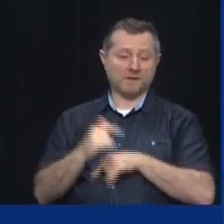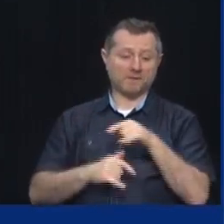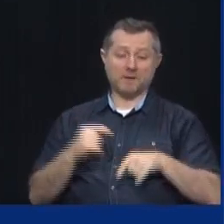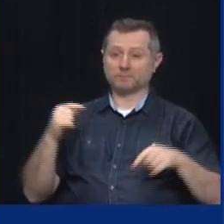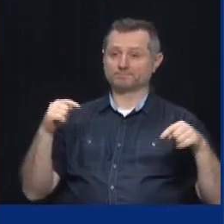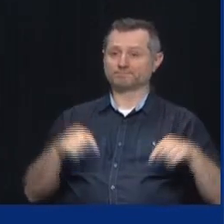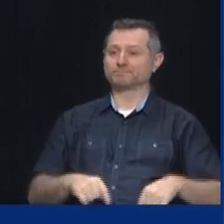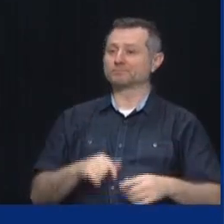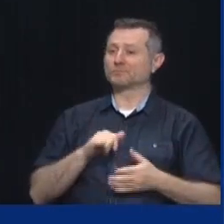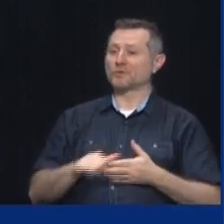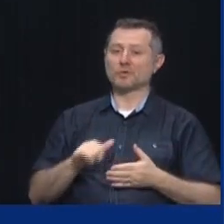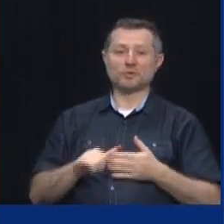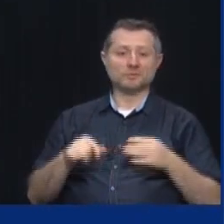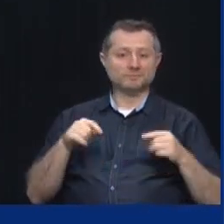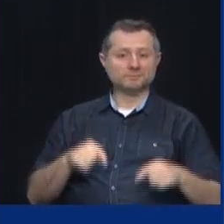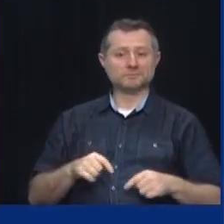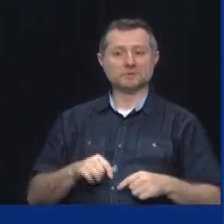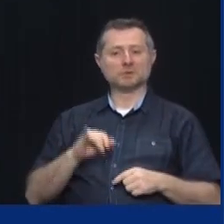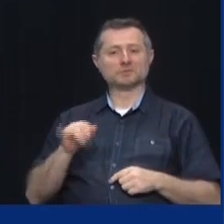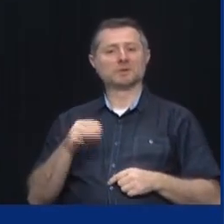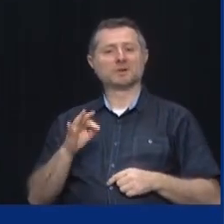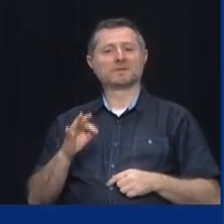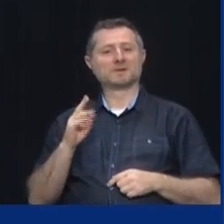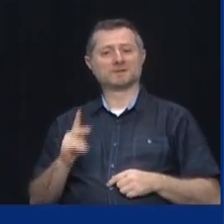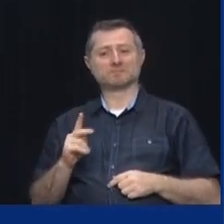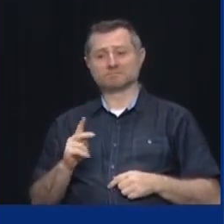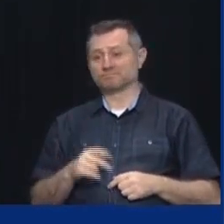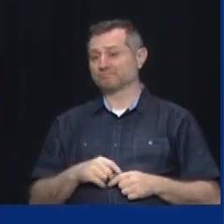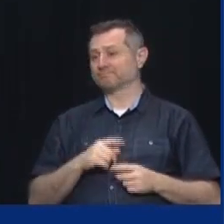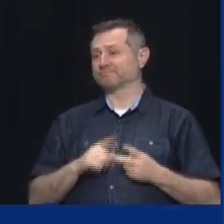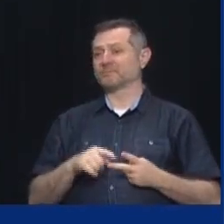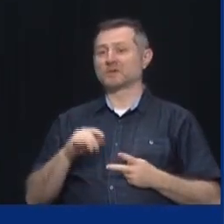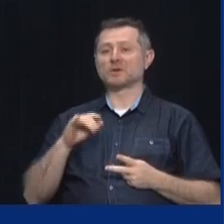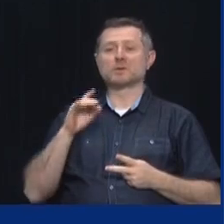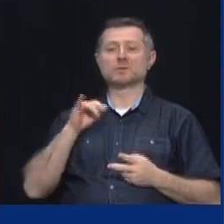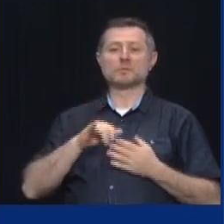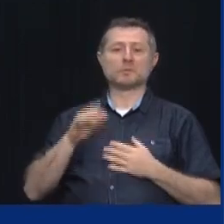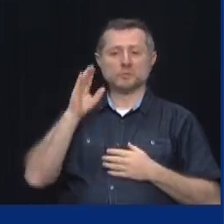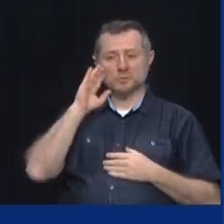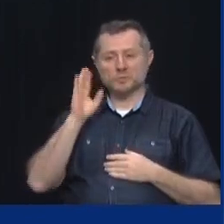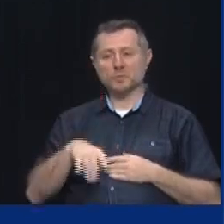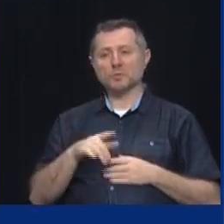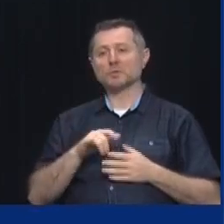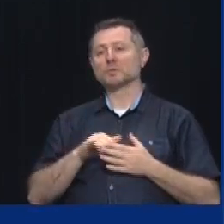IN CHINA, BUT COVID WENT TO EUROPE FIRST. THEN THE FLIGHTS FROM EUROPE